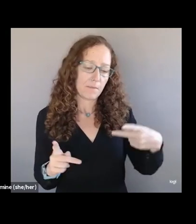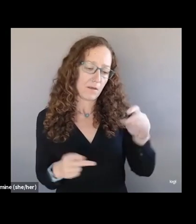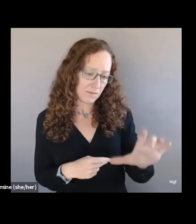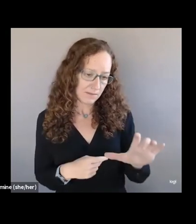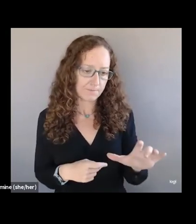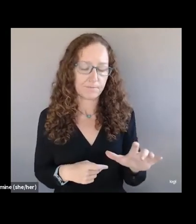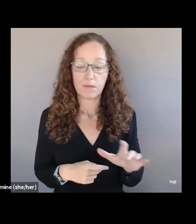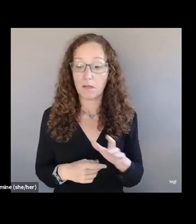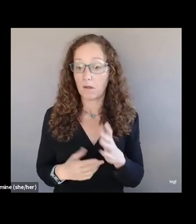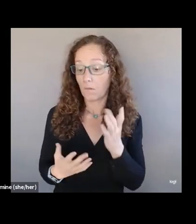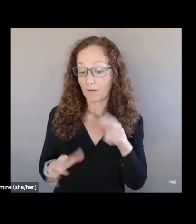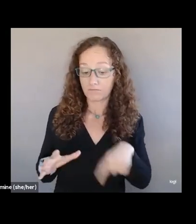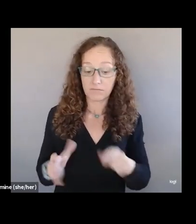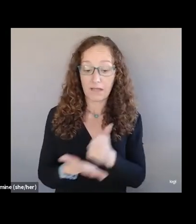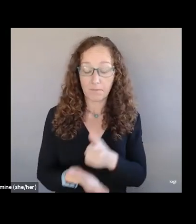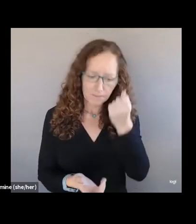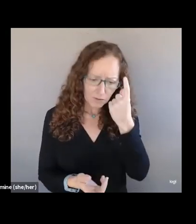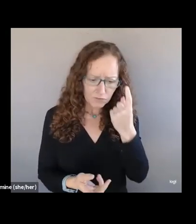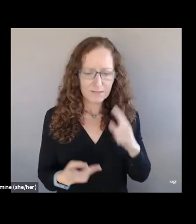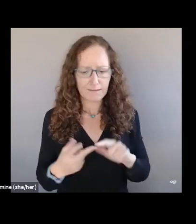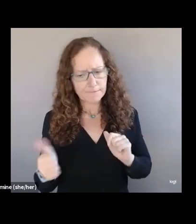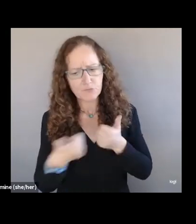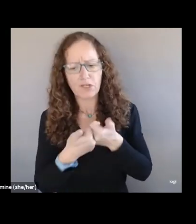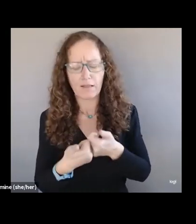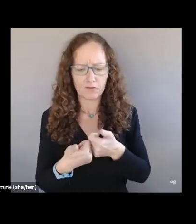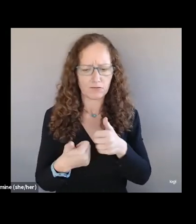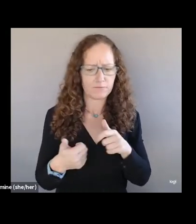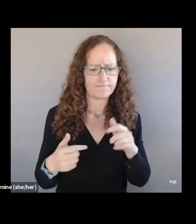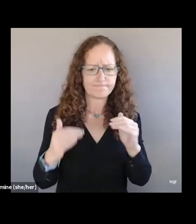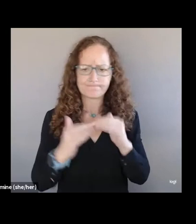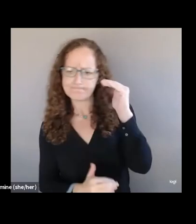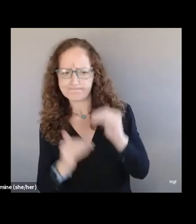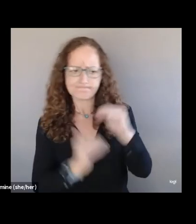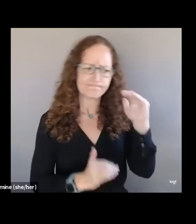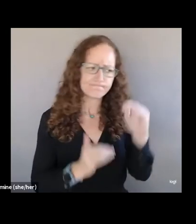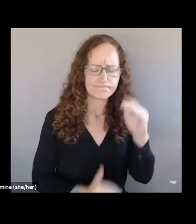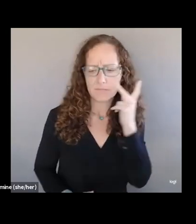communities face. Dr. Patel is truly a public scholar both in